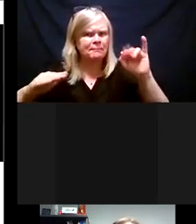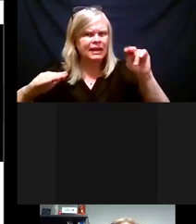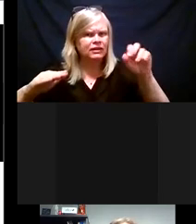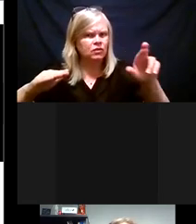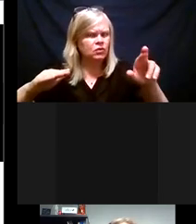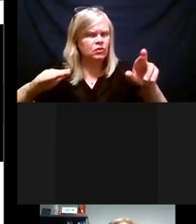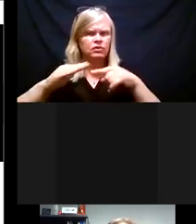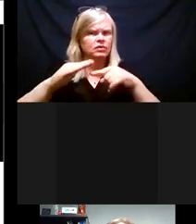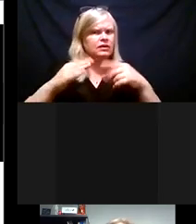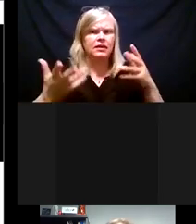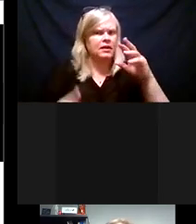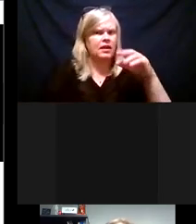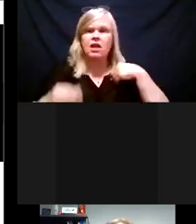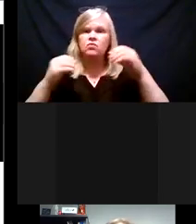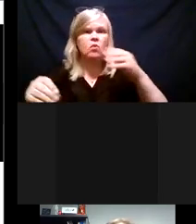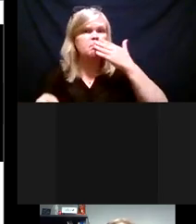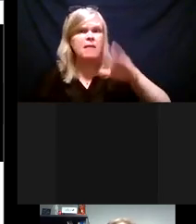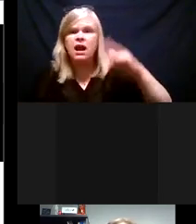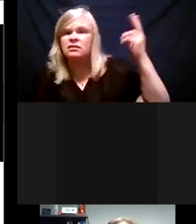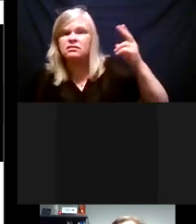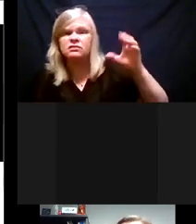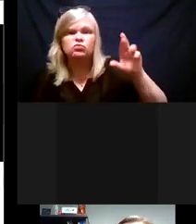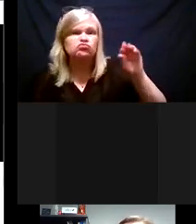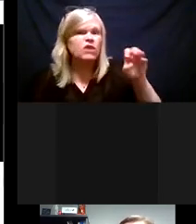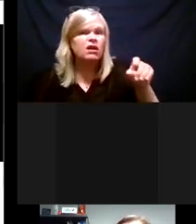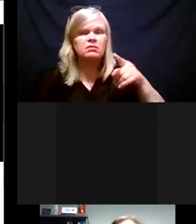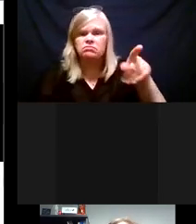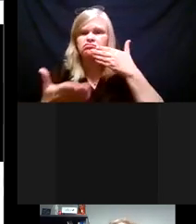OTHER CRIMINAL HISTORY, DOES GOOD AT SCHOOL AND IS INVOLVED